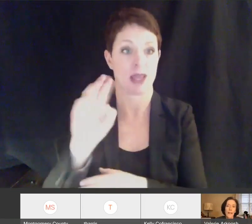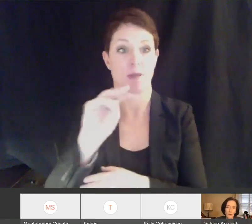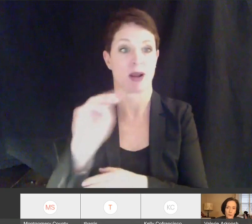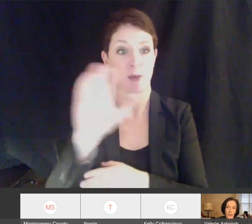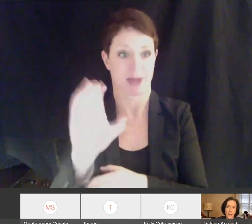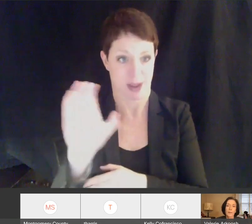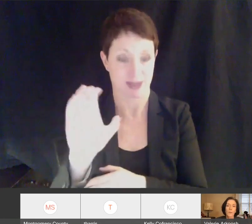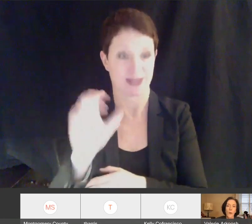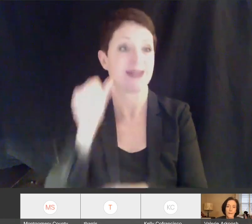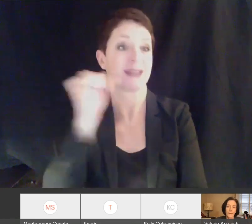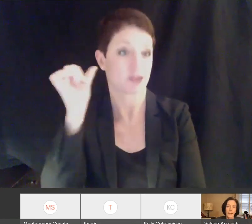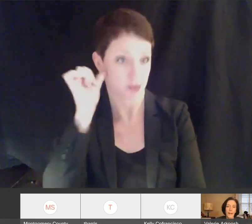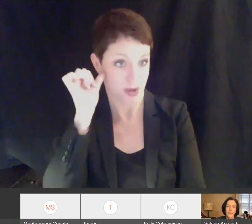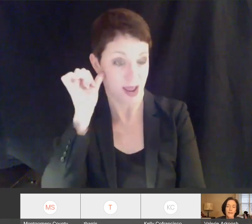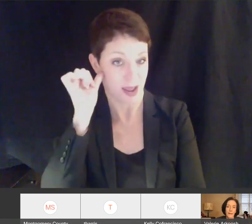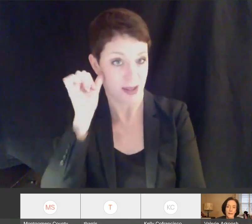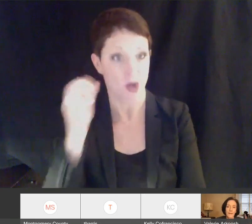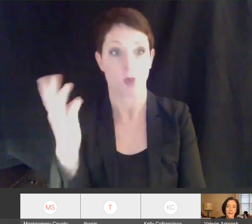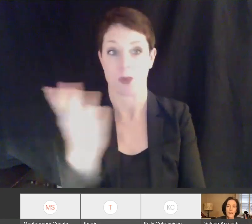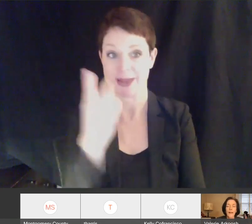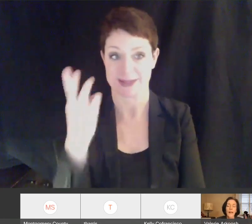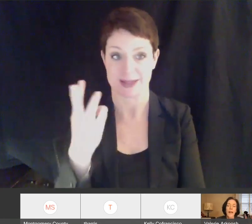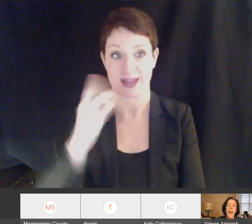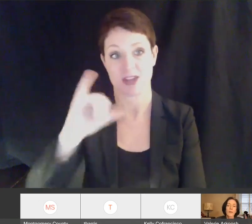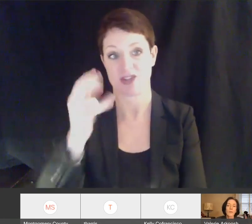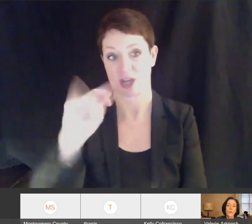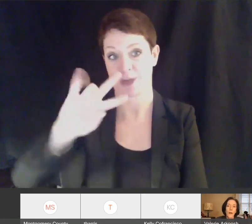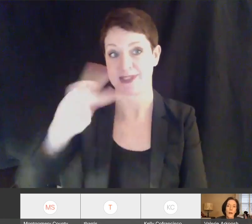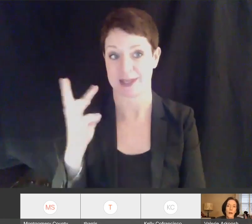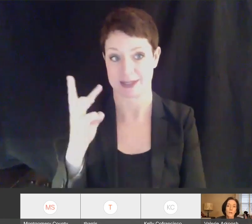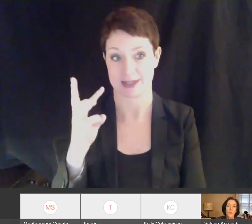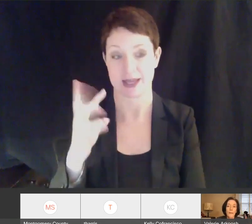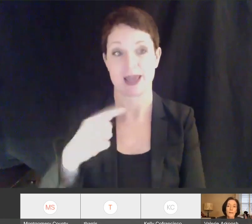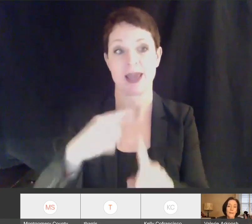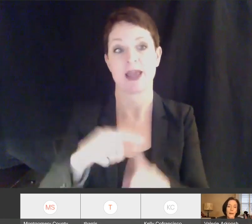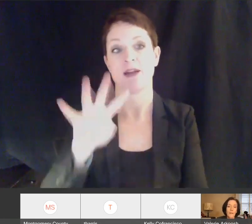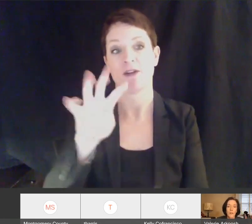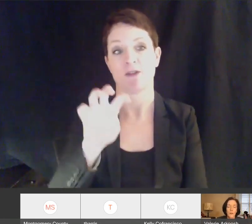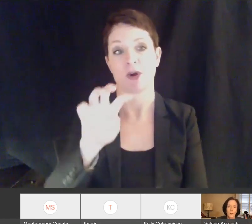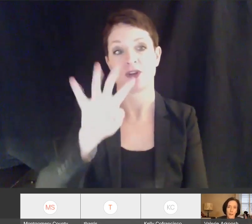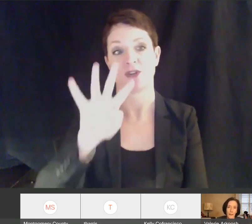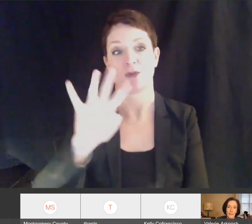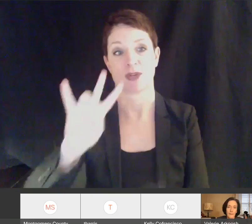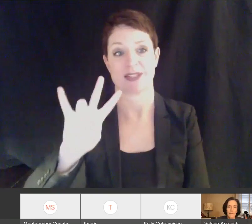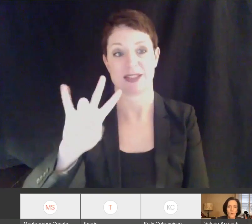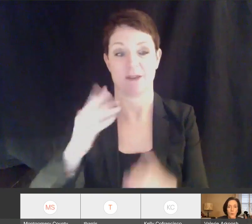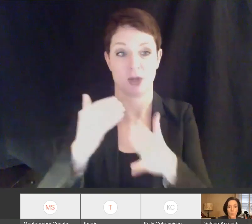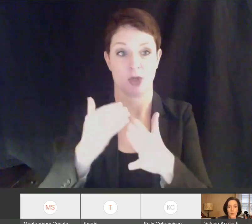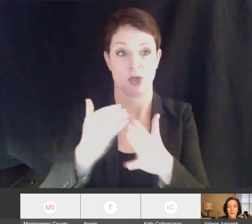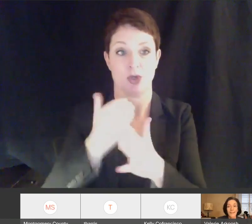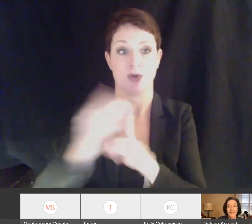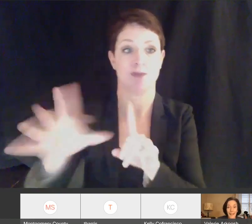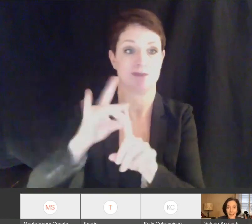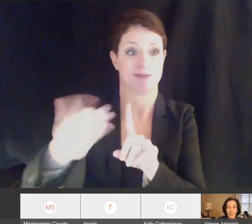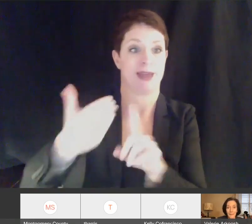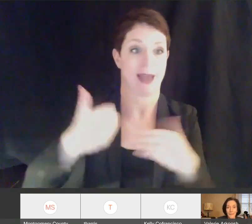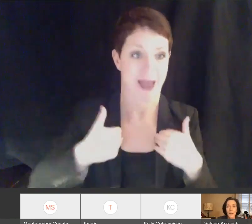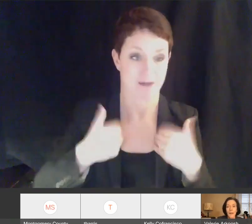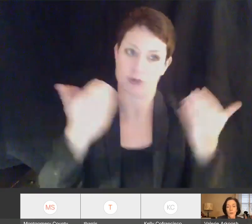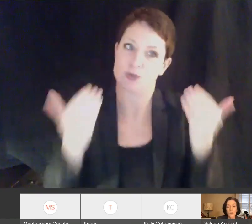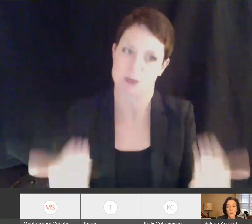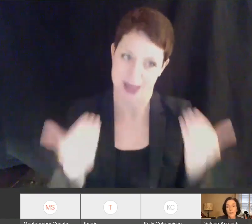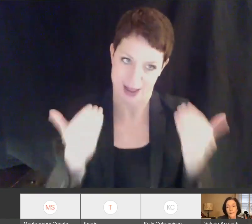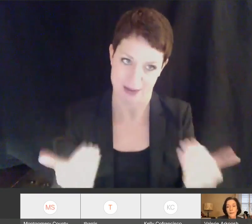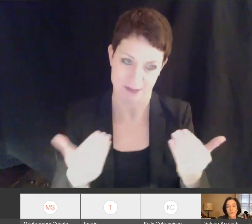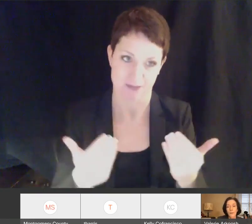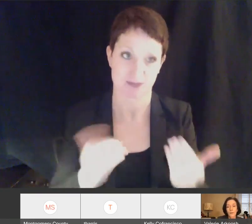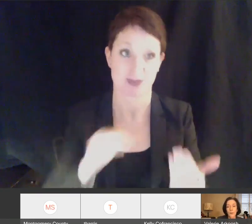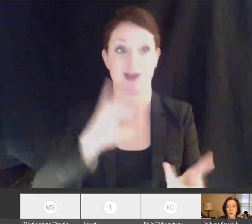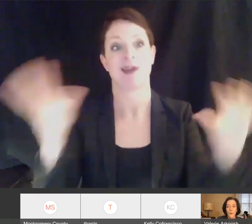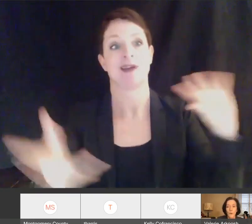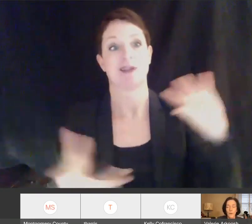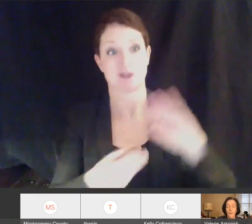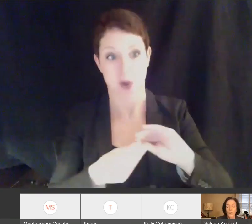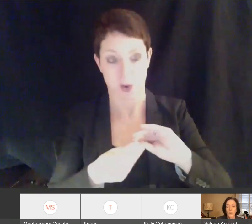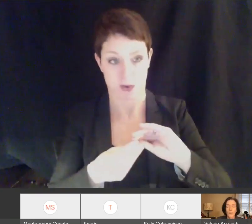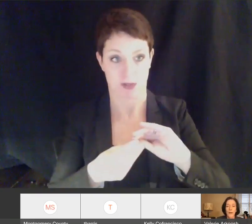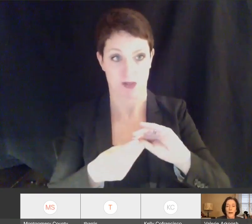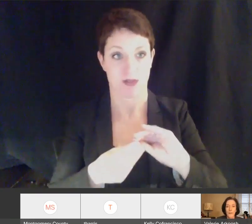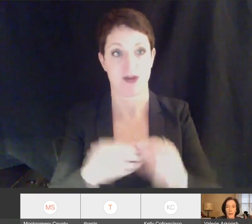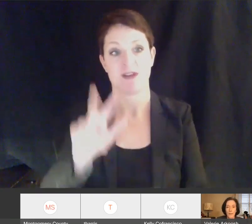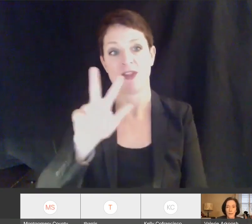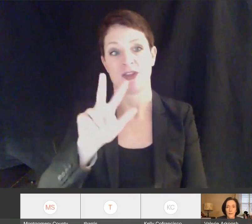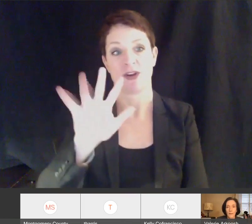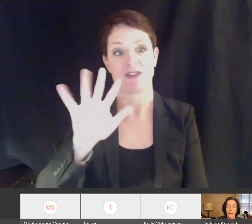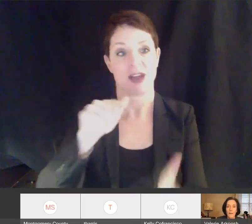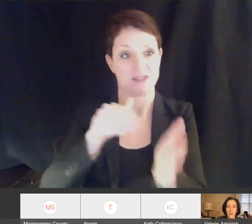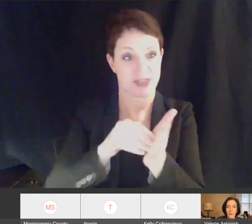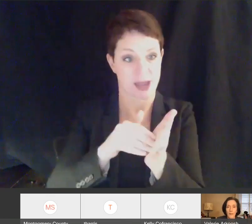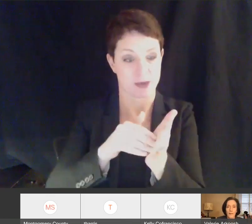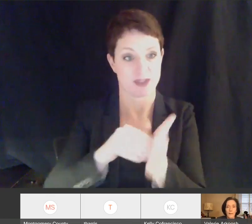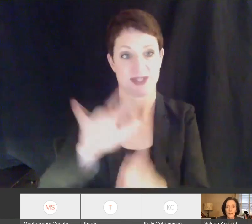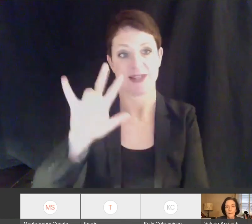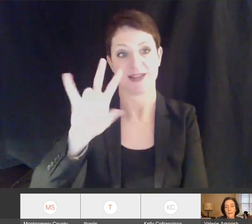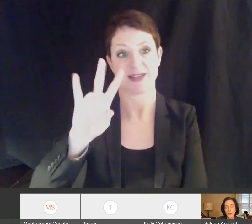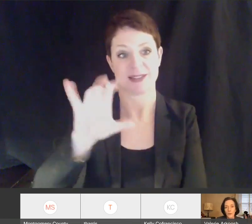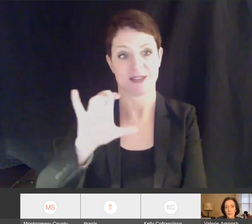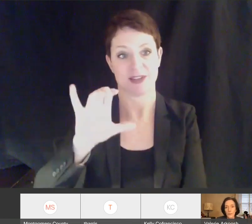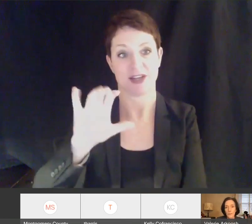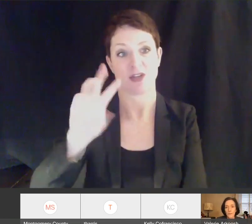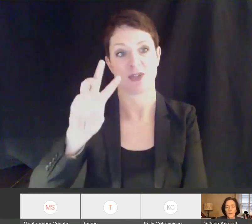yesterday, Wednesday the 6th, and 447 new cases reported today, which brings us to a total of 35,762.